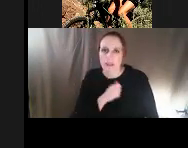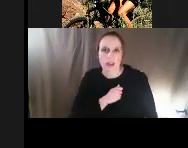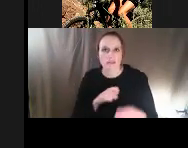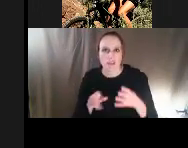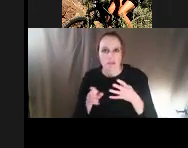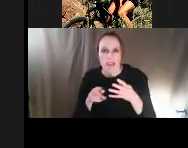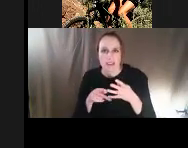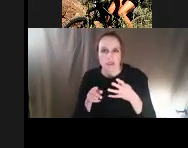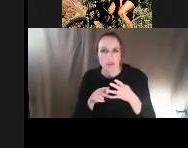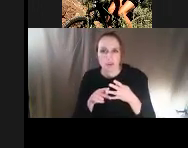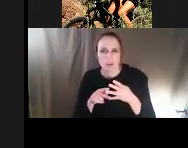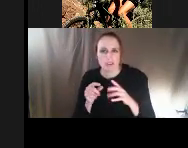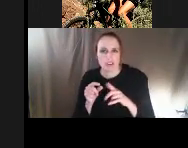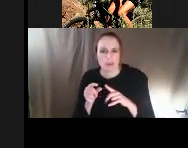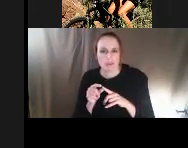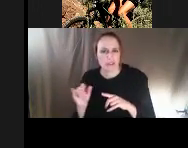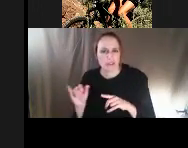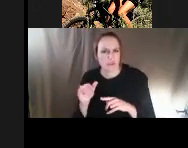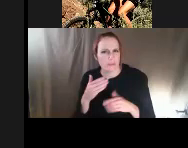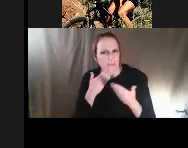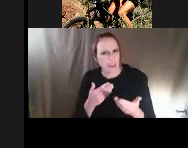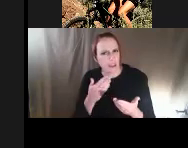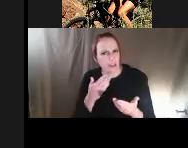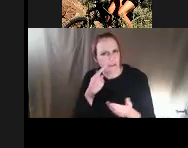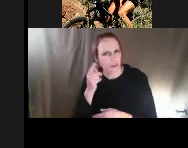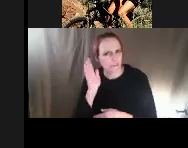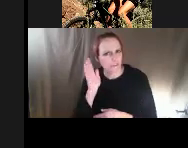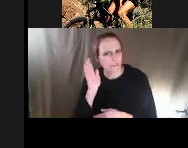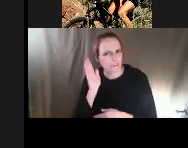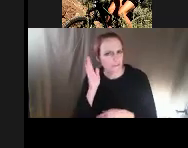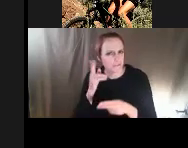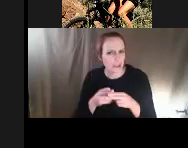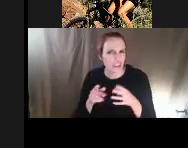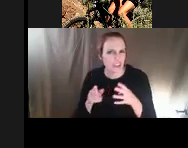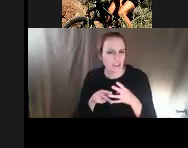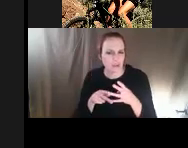Thanks for introducing us to that. DeLeana Strohl: Okay.